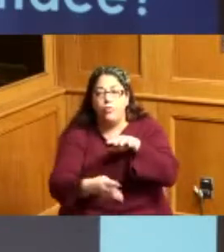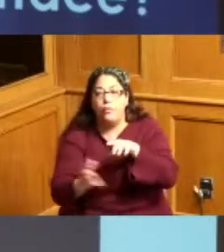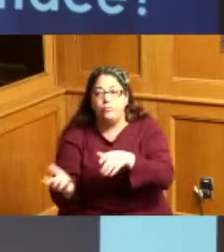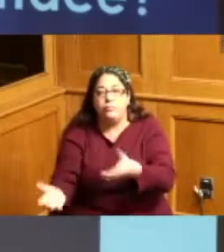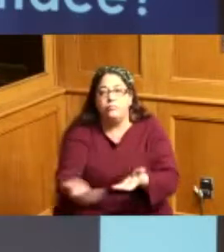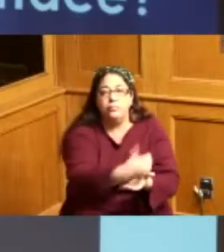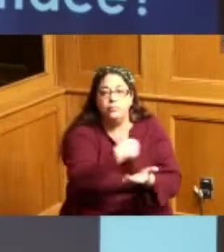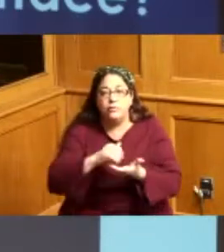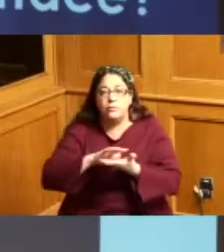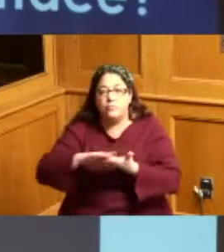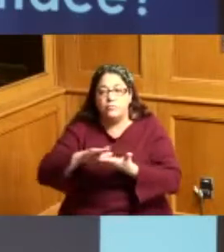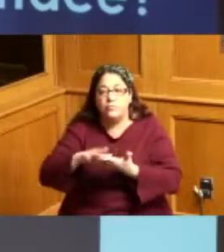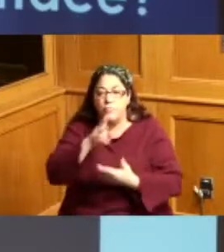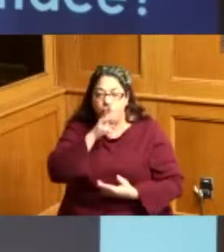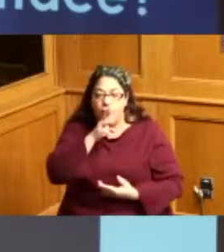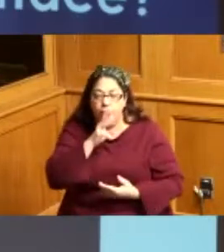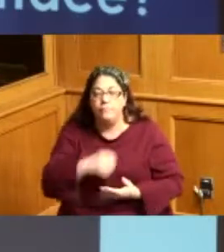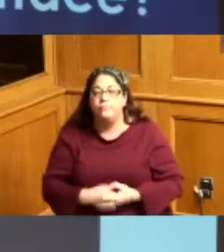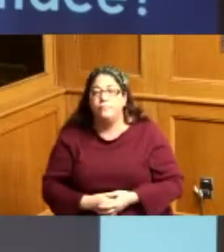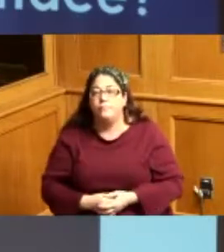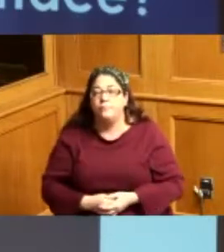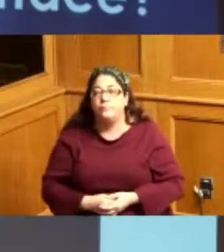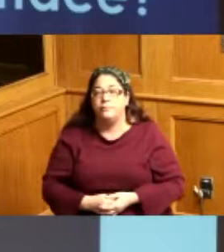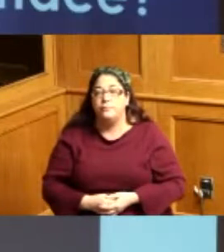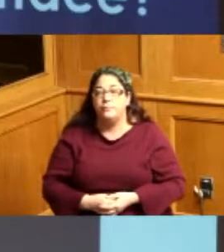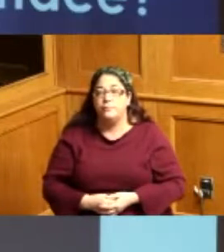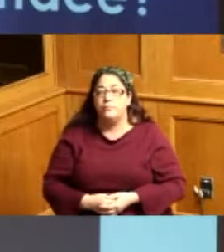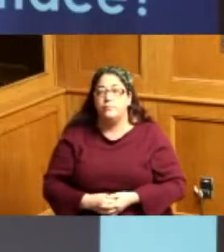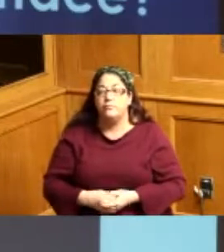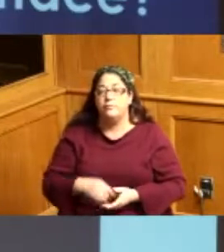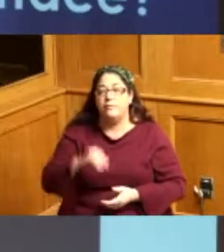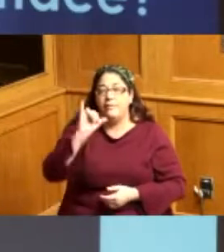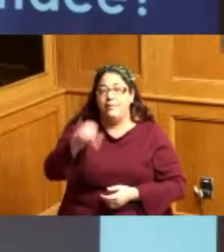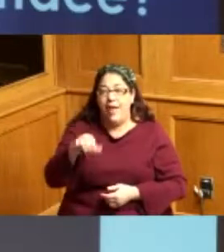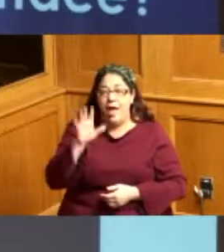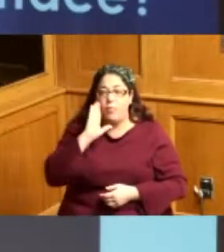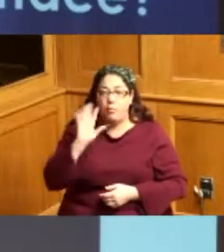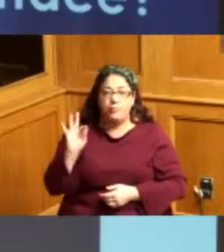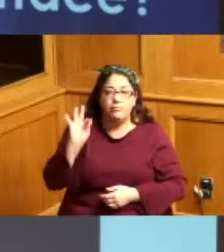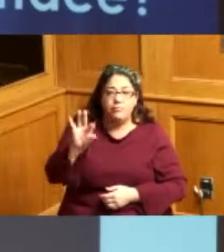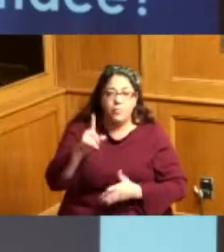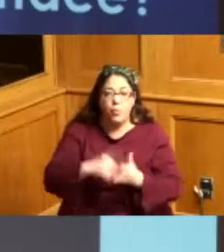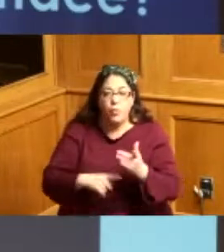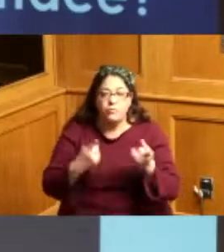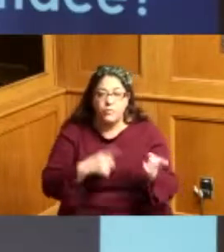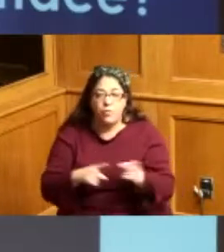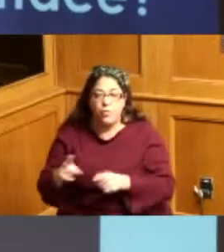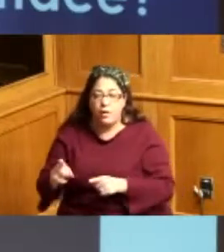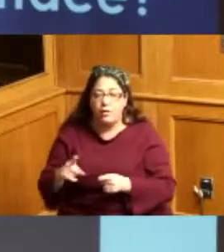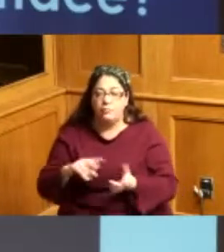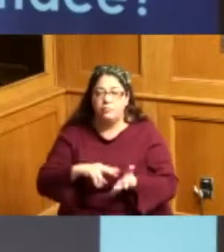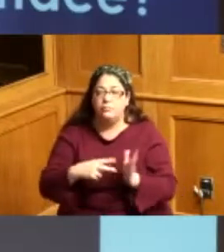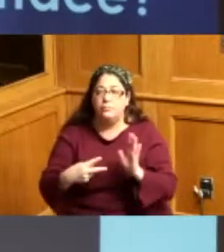customer service so so you know that's that's pretty much in a a nutshell what